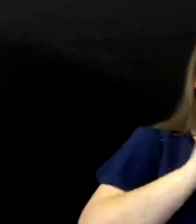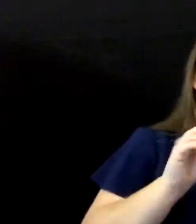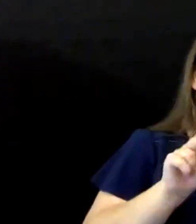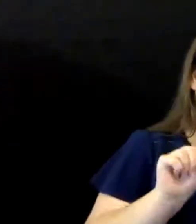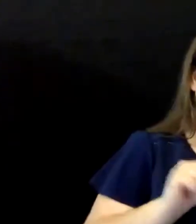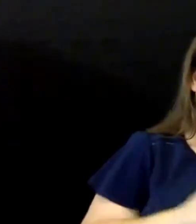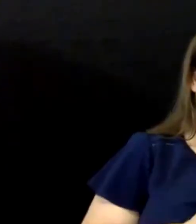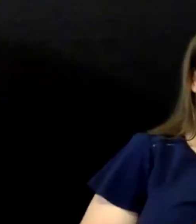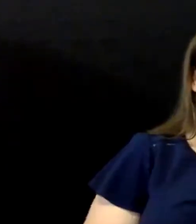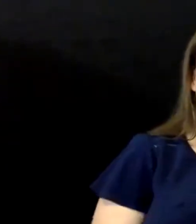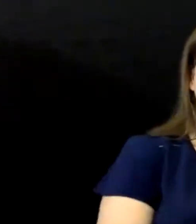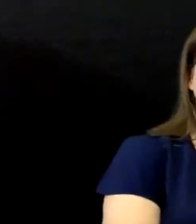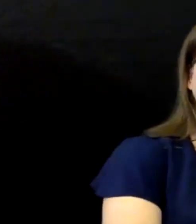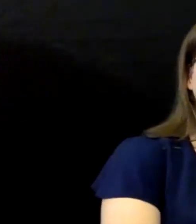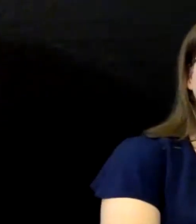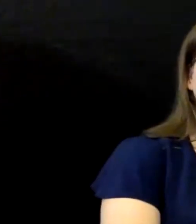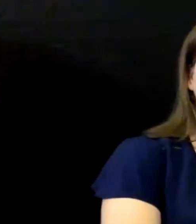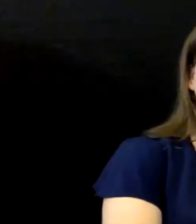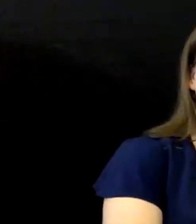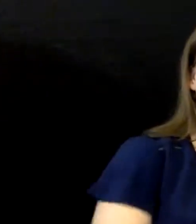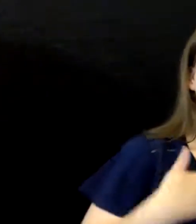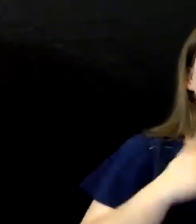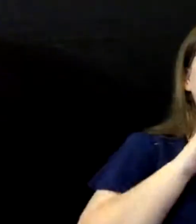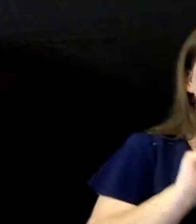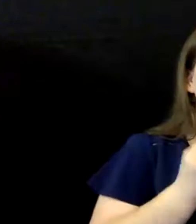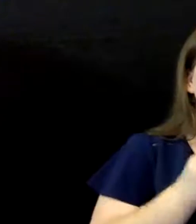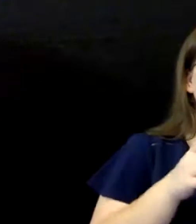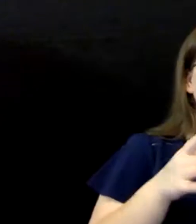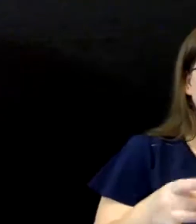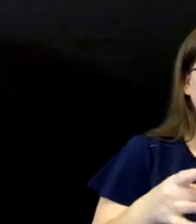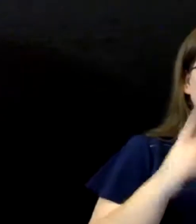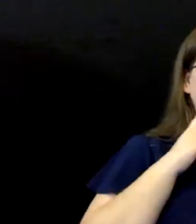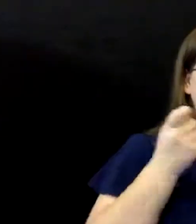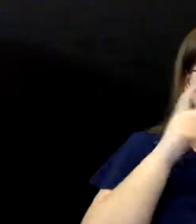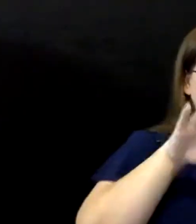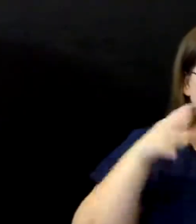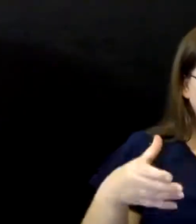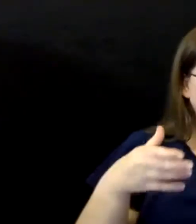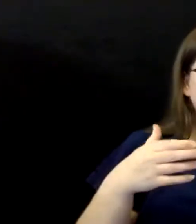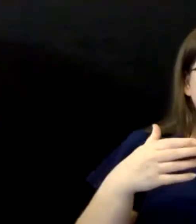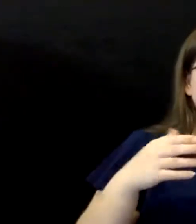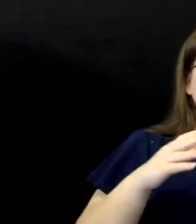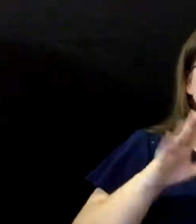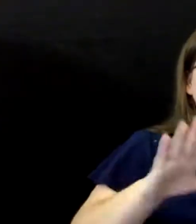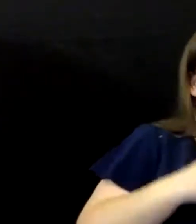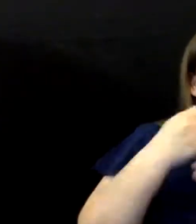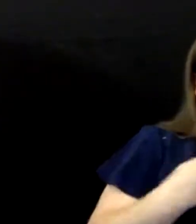. So I am the team lead, just for some context, which means I'm not your project officer, I'm not the one you